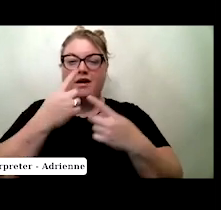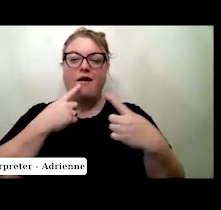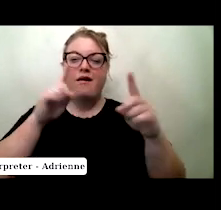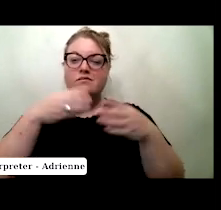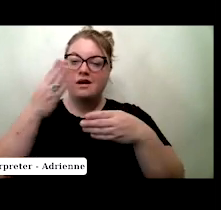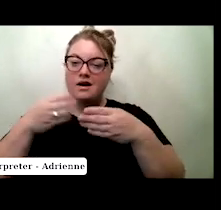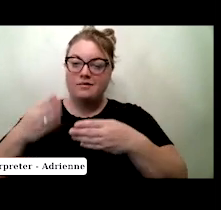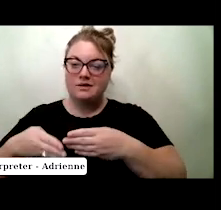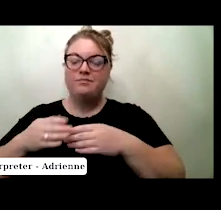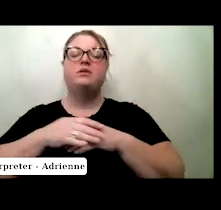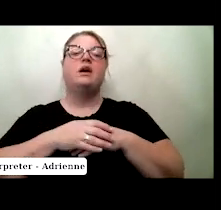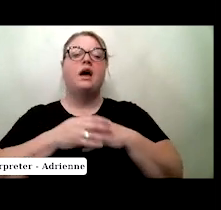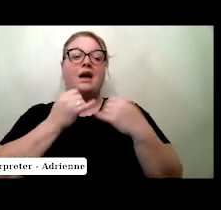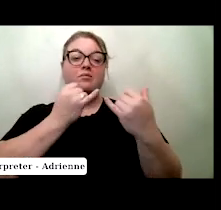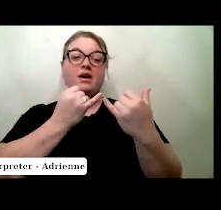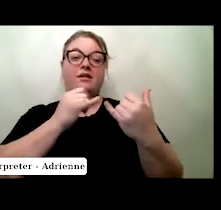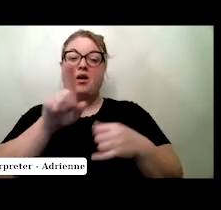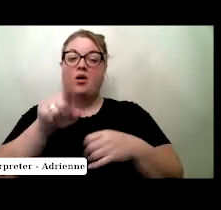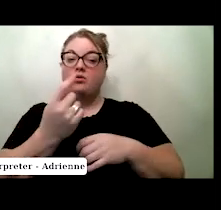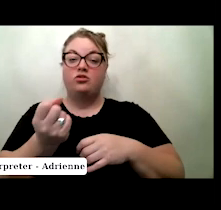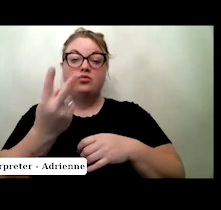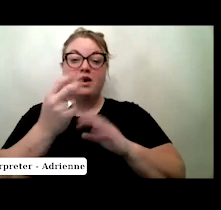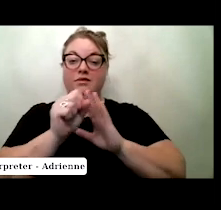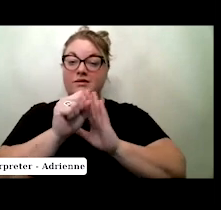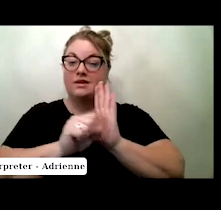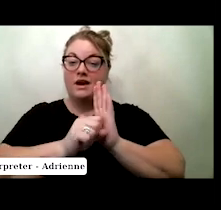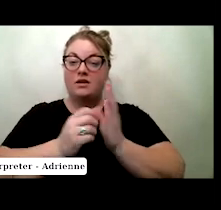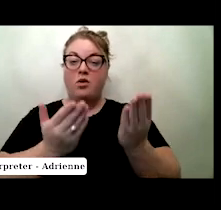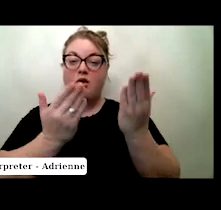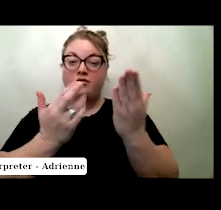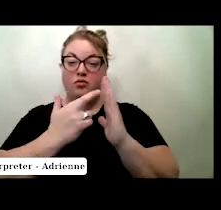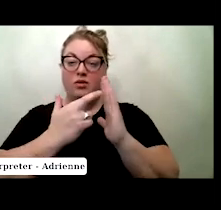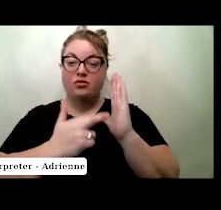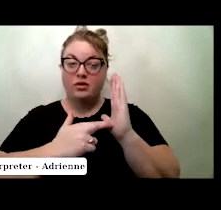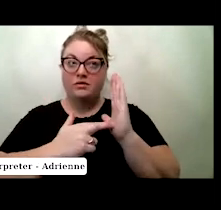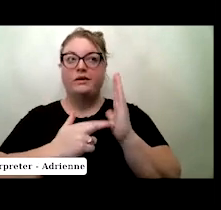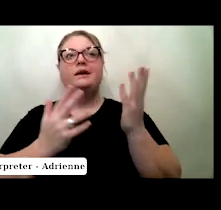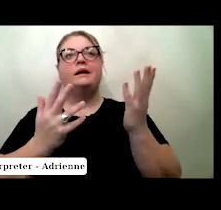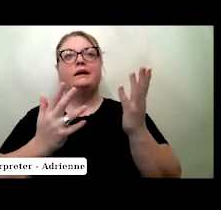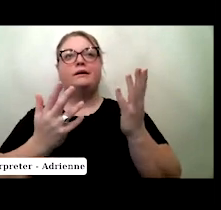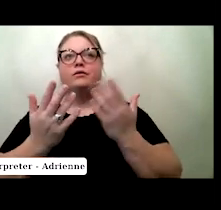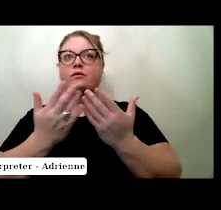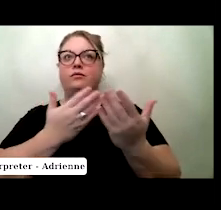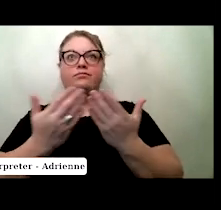At present only 12 States offer registries. Despite their tremendous potential value.